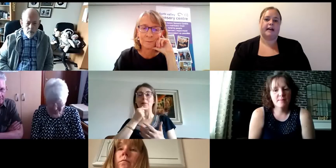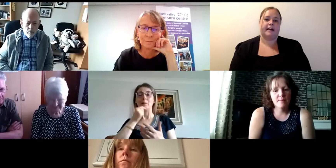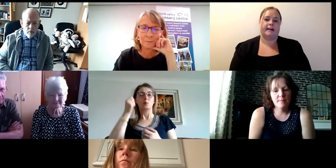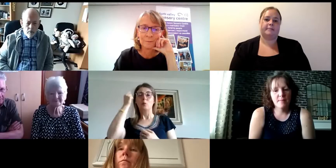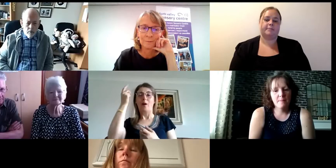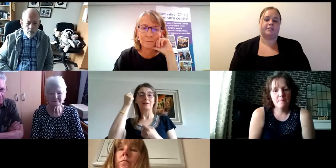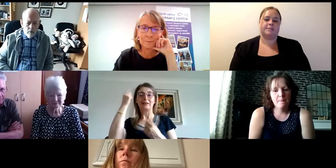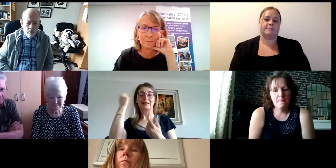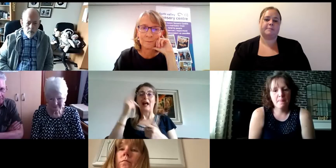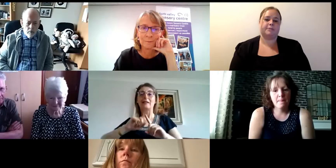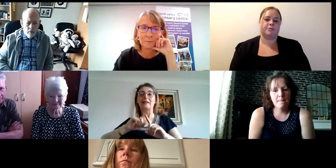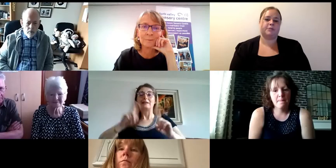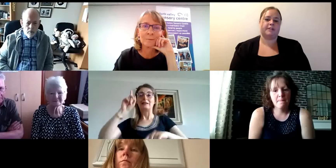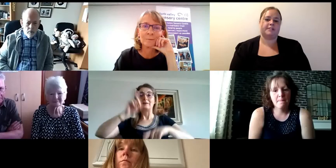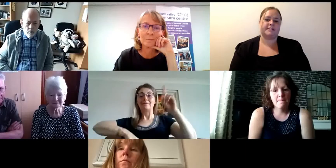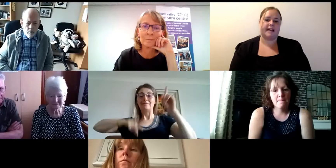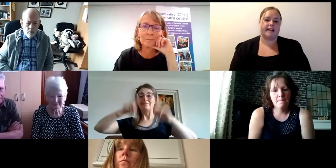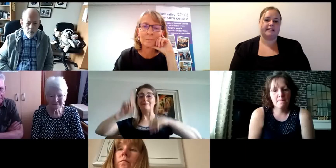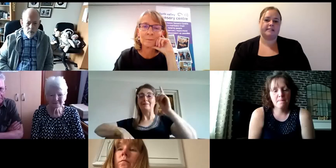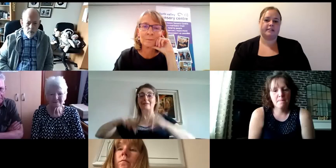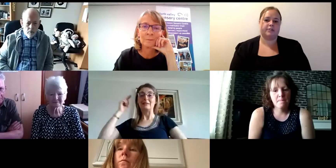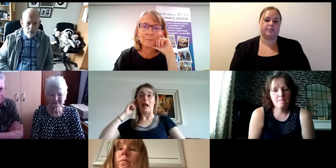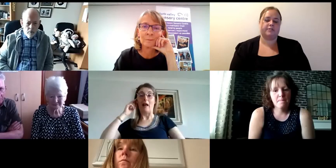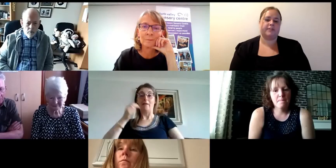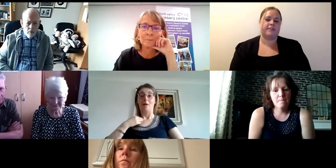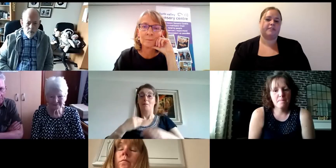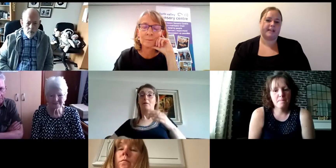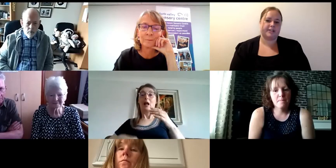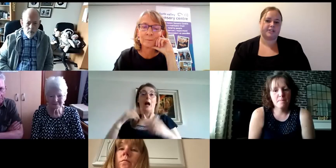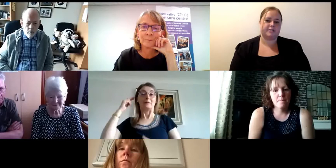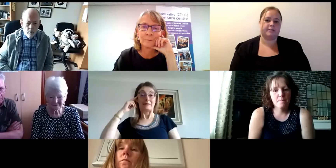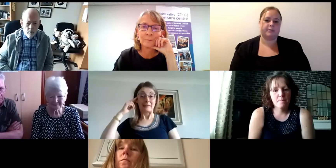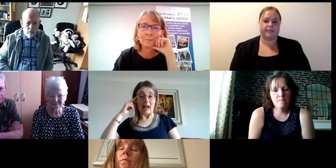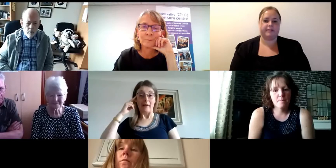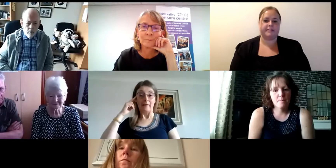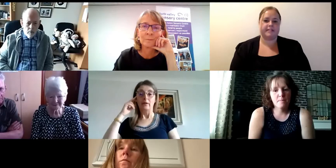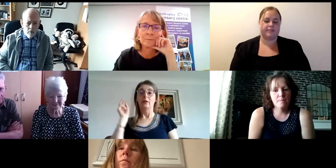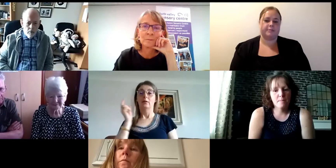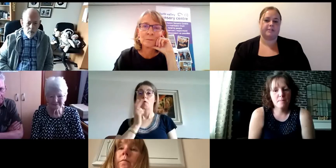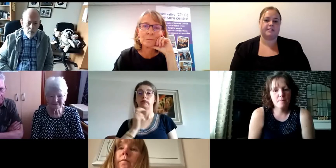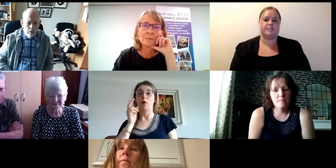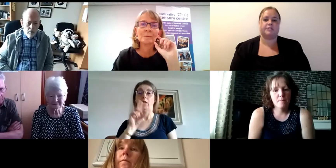within the deaf community. So I'm deaf but I'm also aural